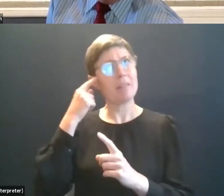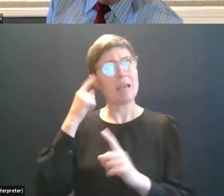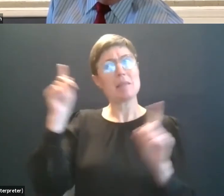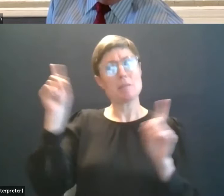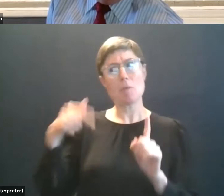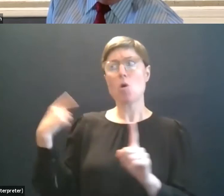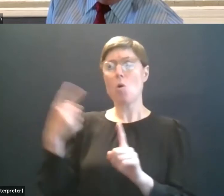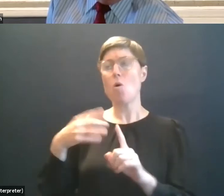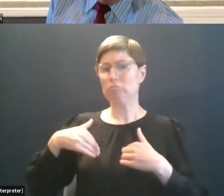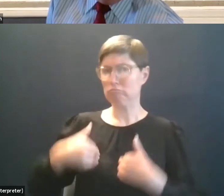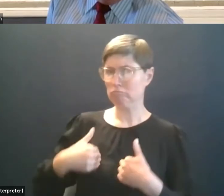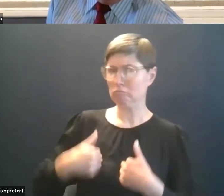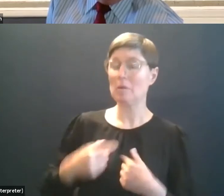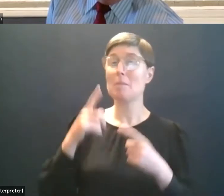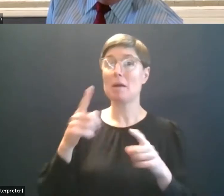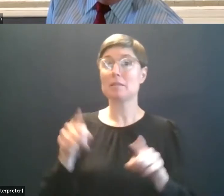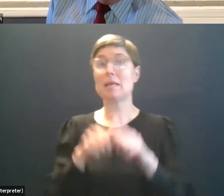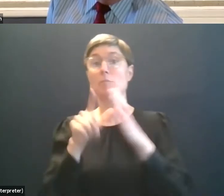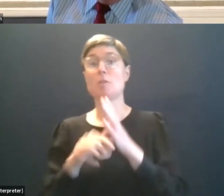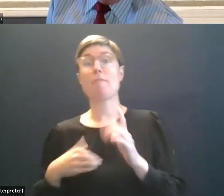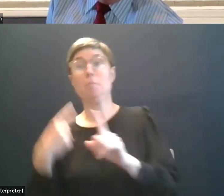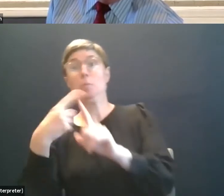point but with silver linings.